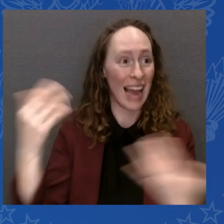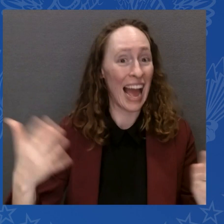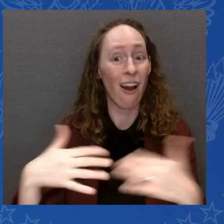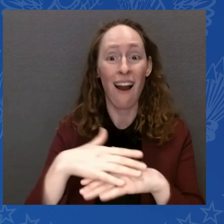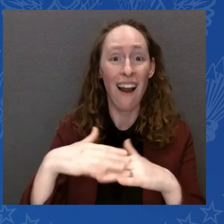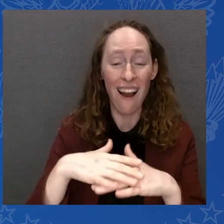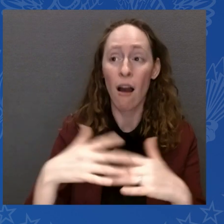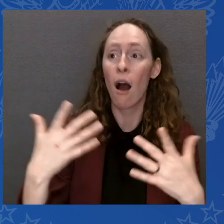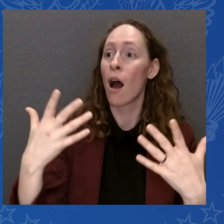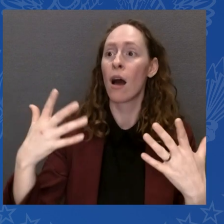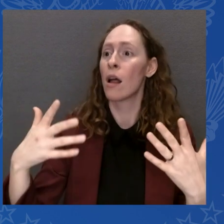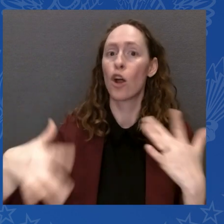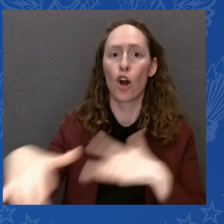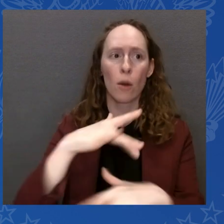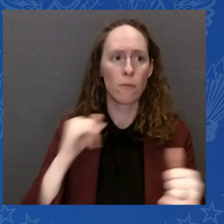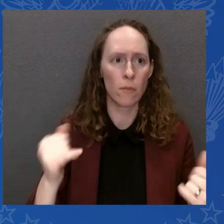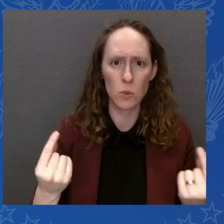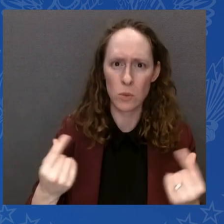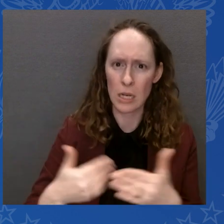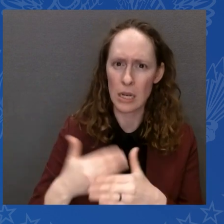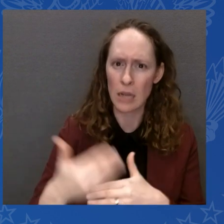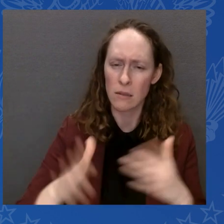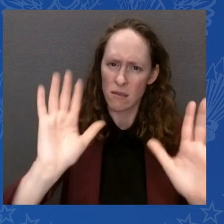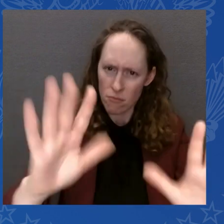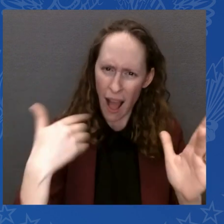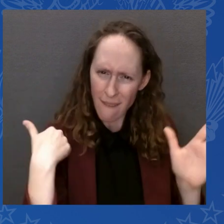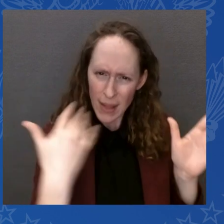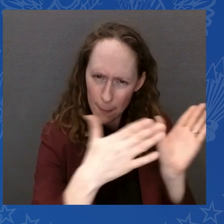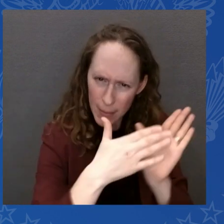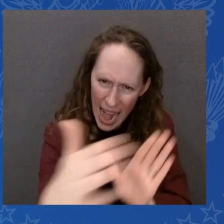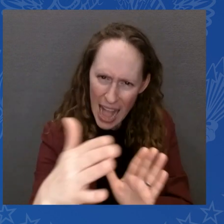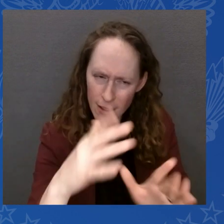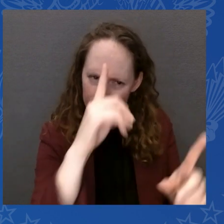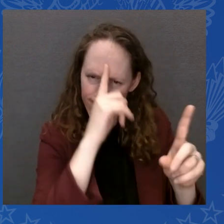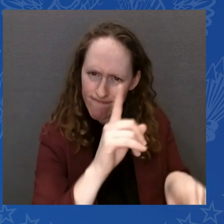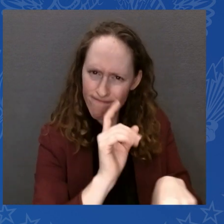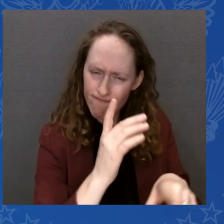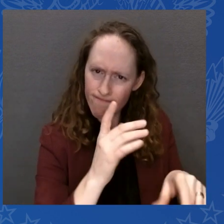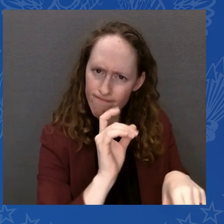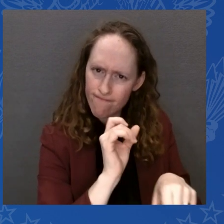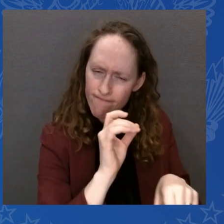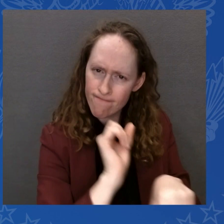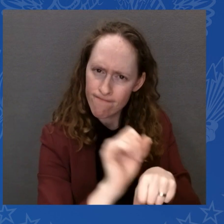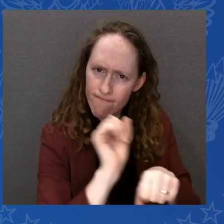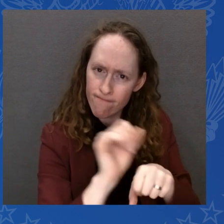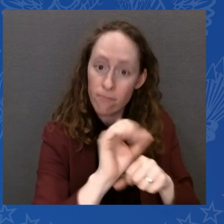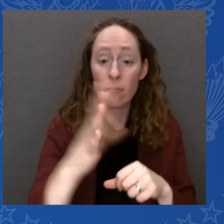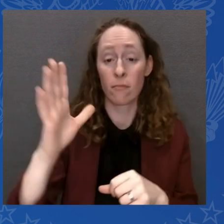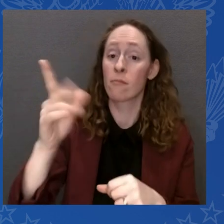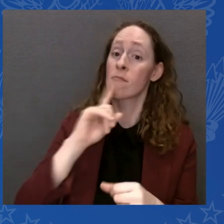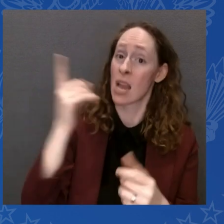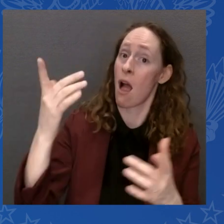we declared a state of emergency four days later, before I can even requested chief of staff.